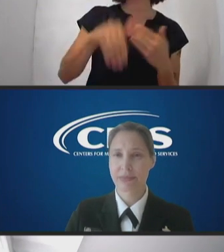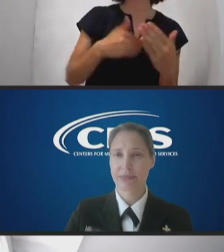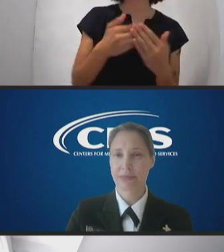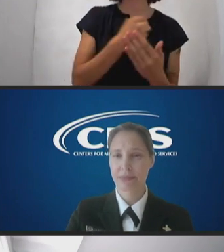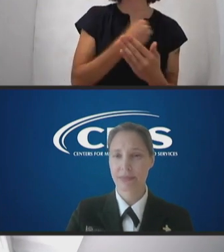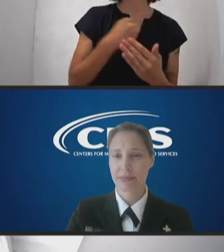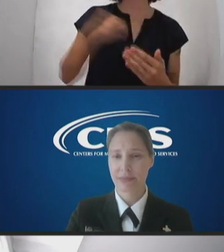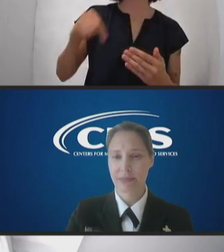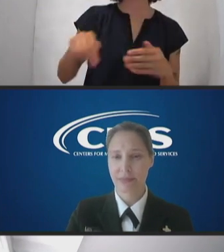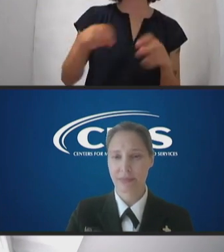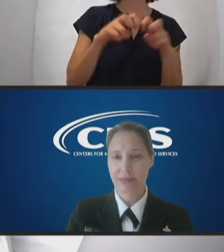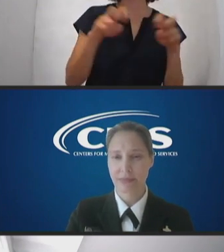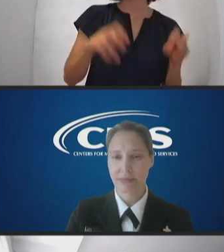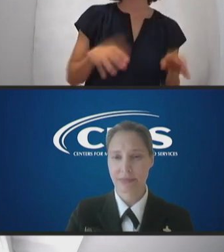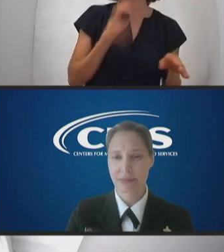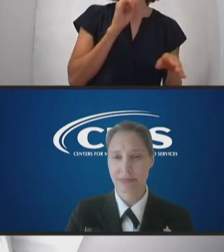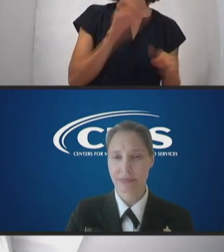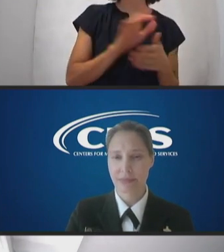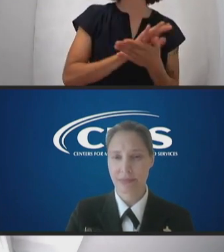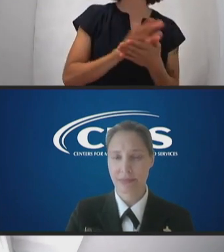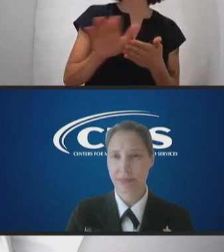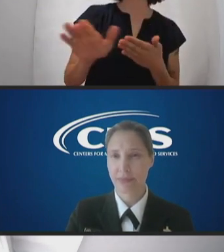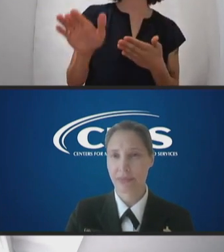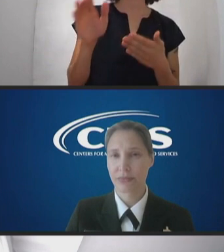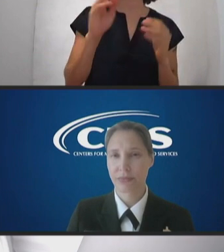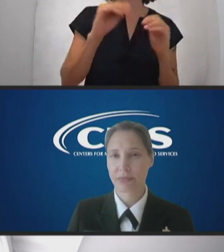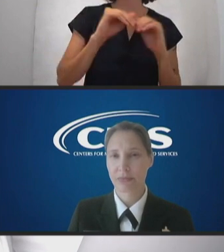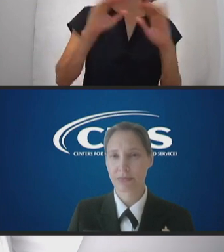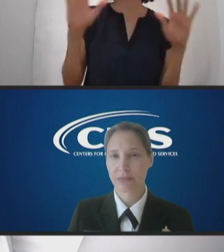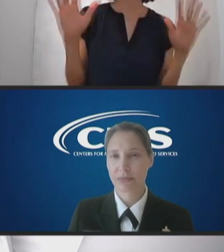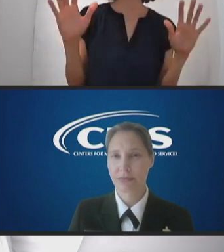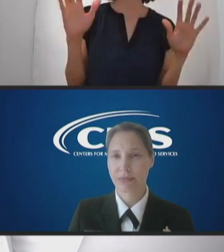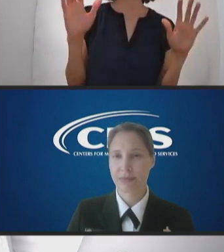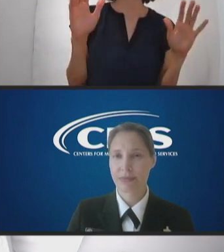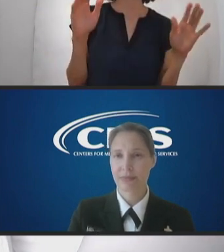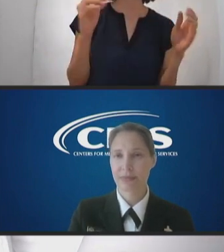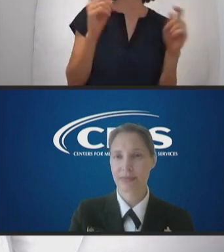very enlightening. Obviously, there are number of challenges for us to continue